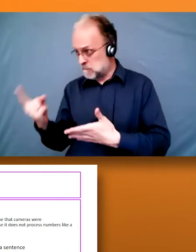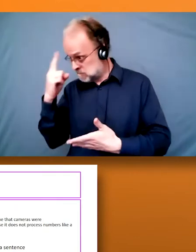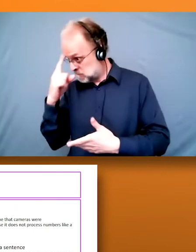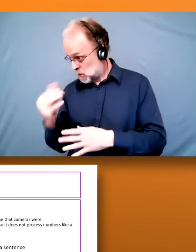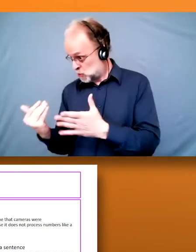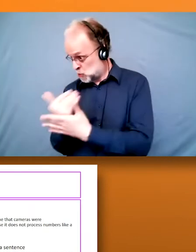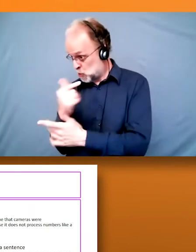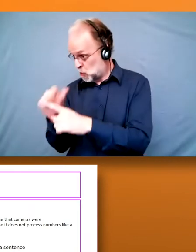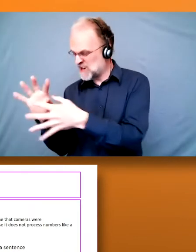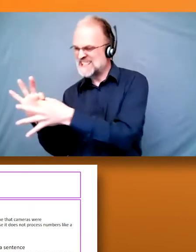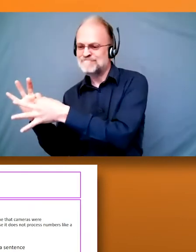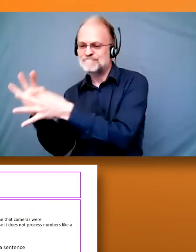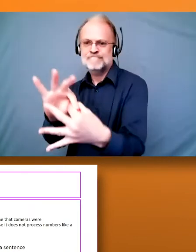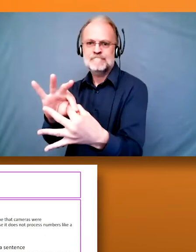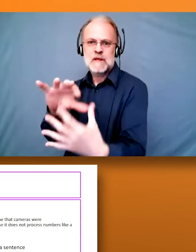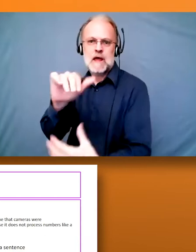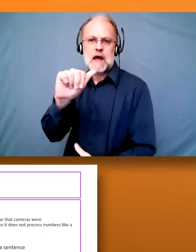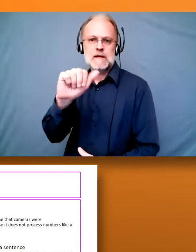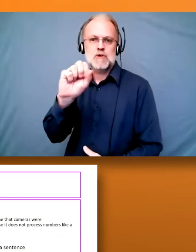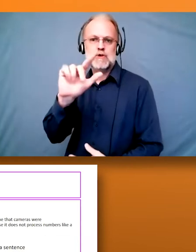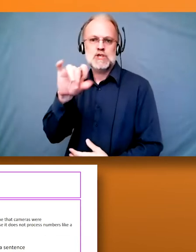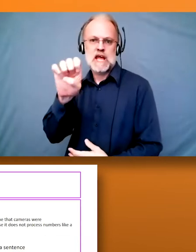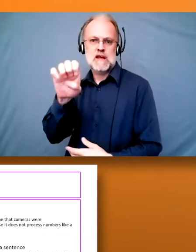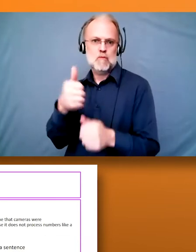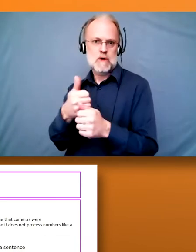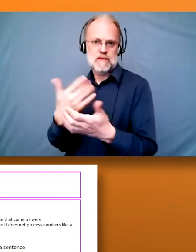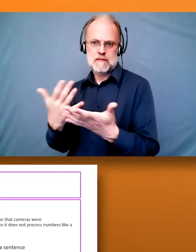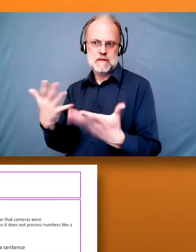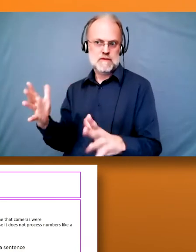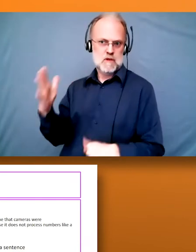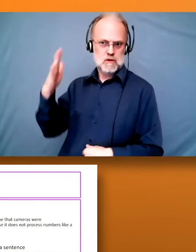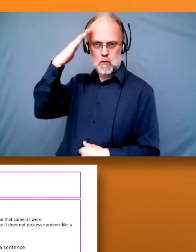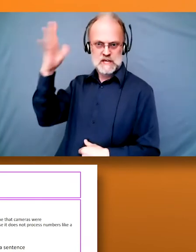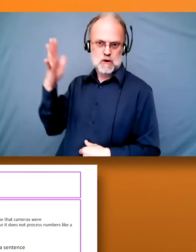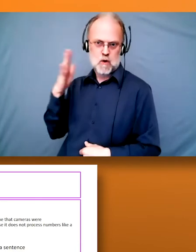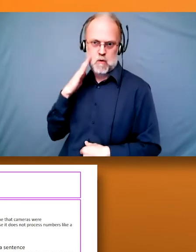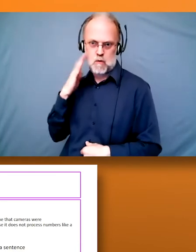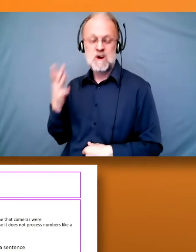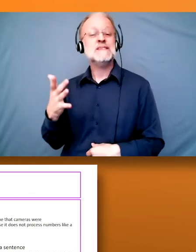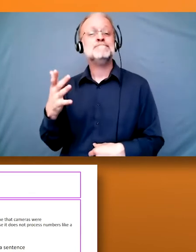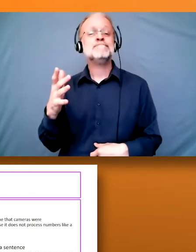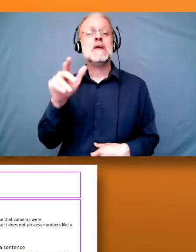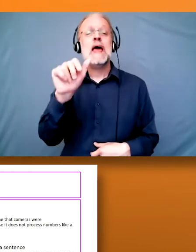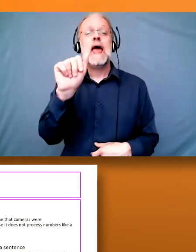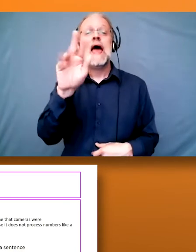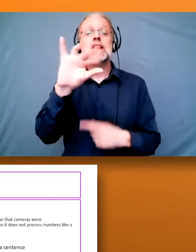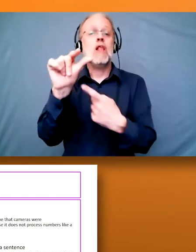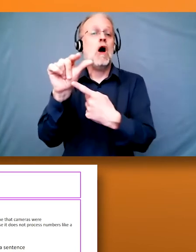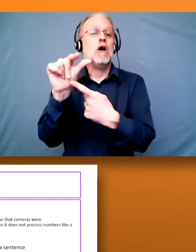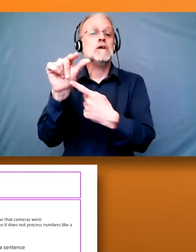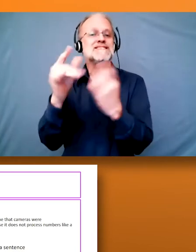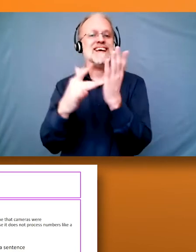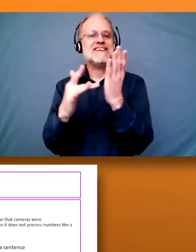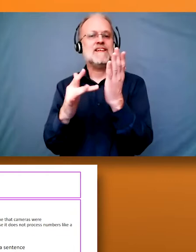and connect a new word to something they already know. So the example we have here is this is analog technology.